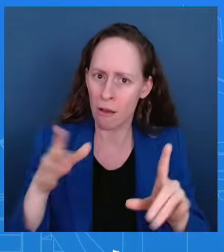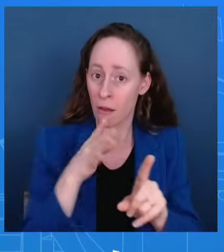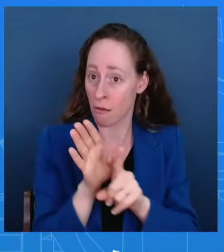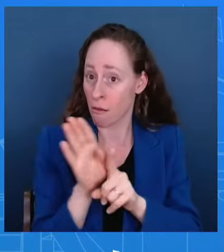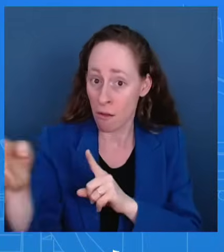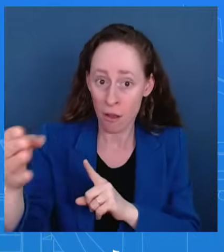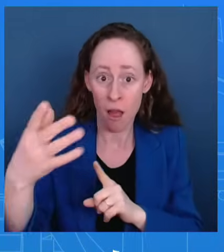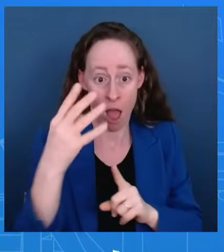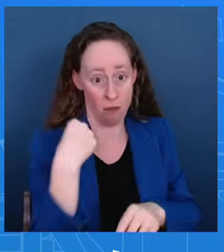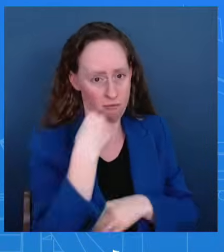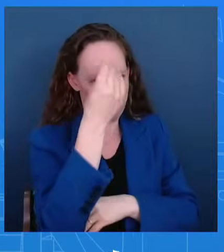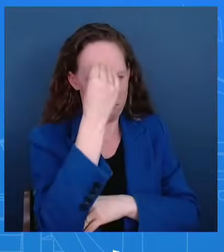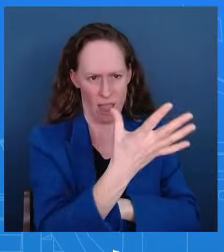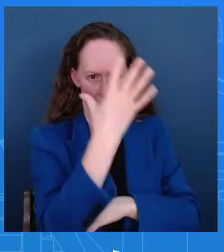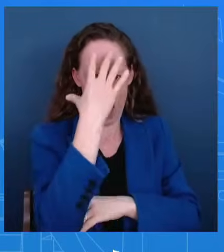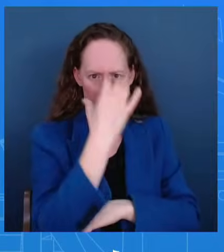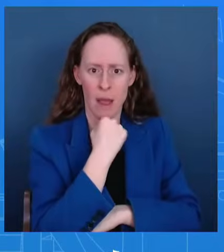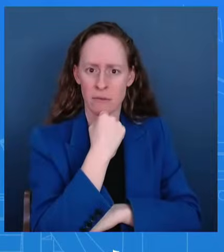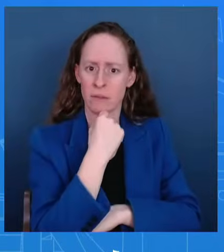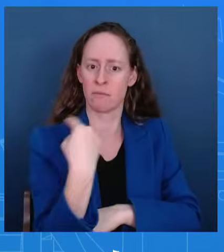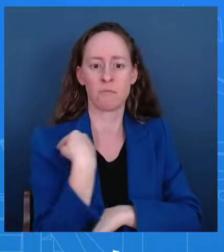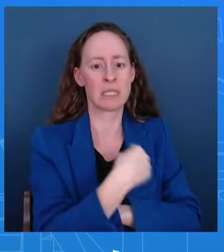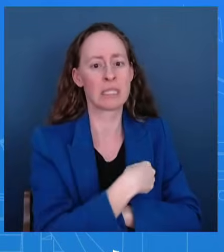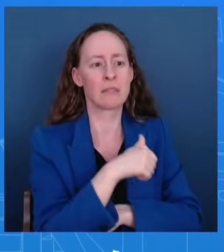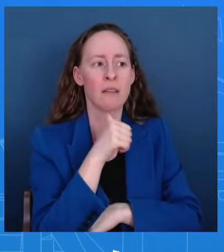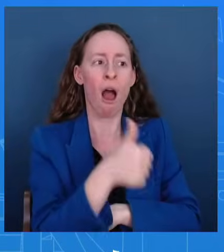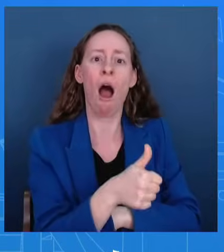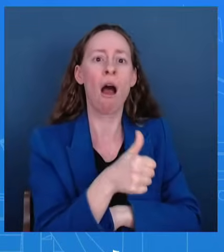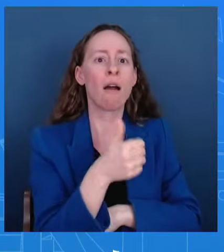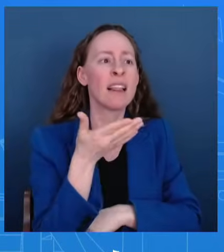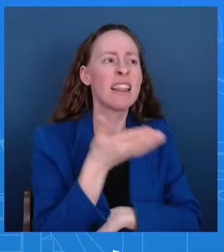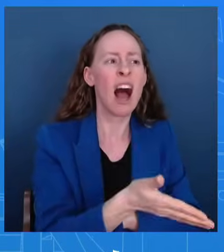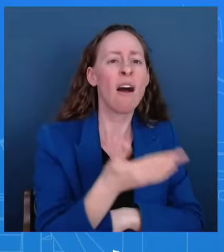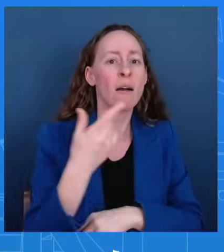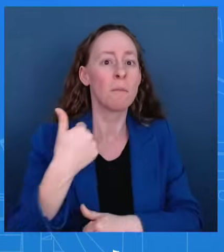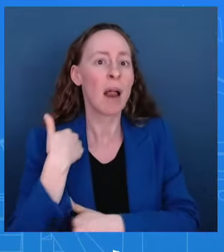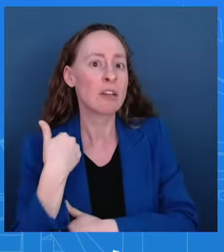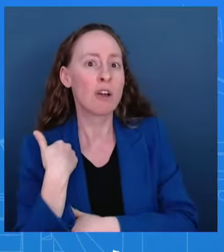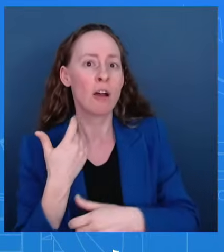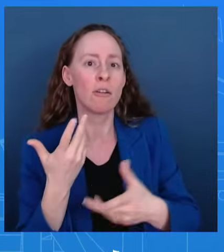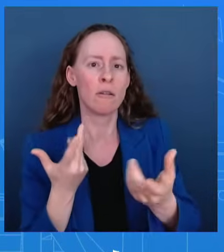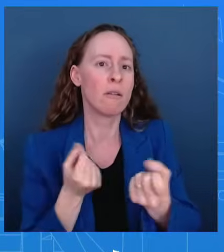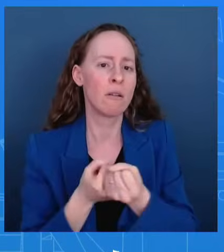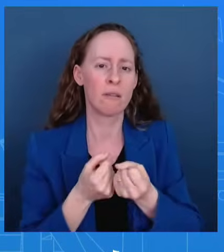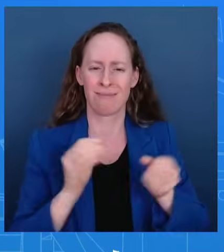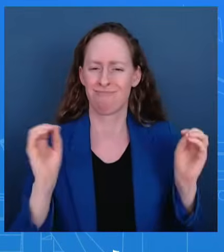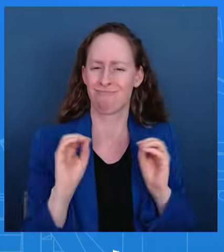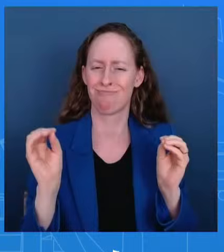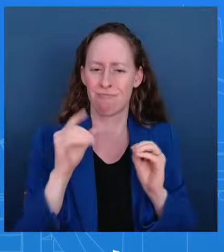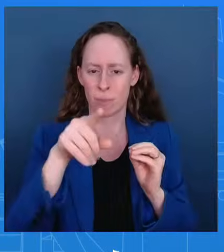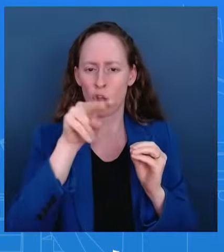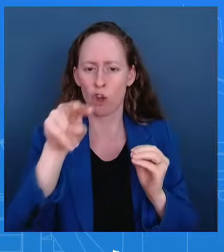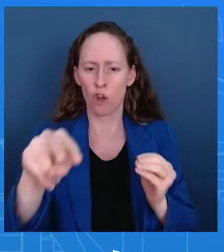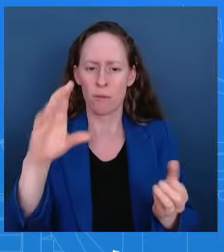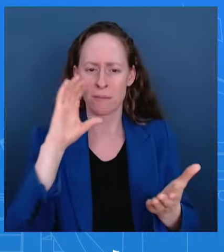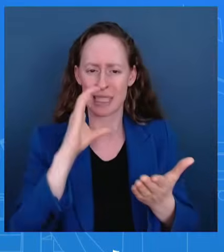And look, showing pictures -- you all can get online and see what it is. I mean, we're making no secret about what this thing is and what it's not.